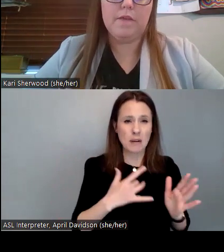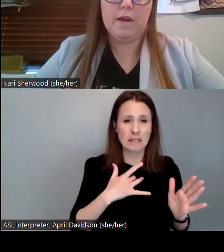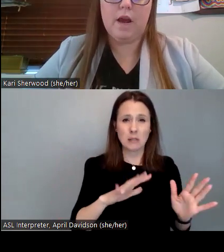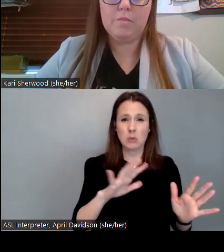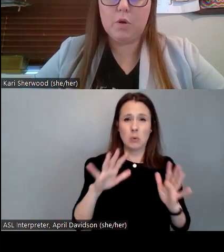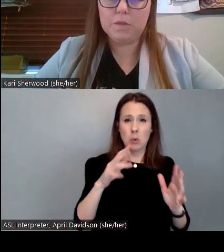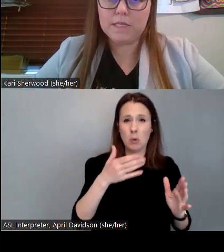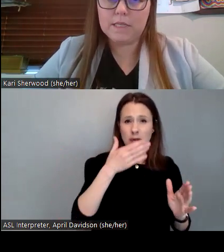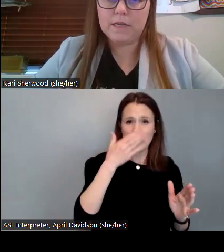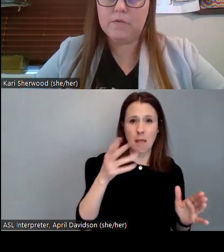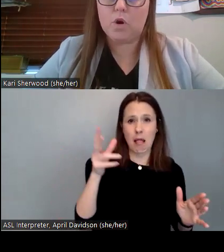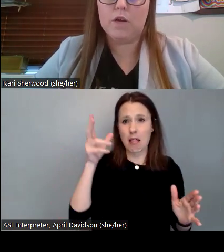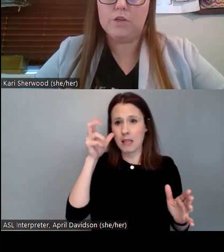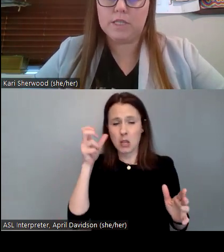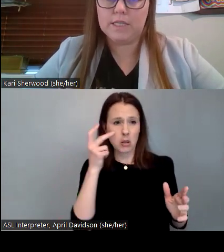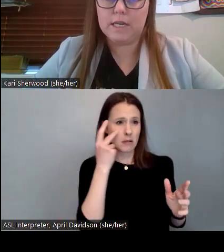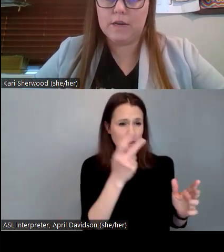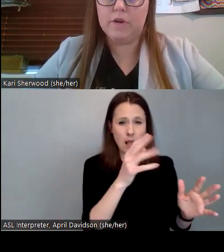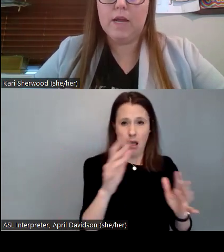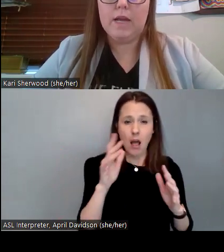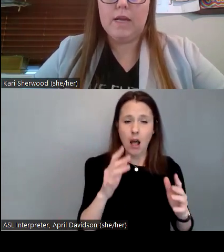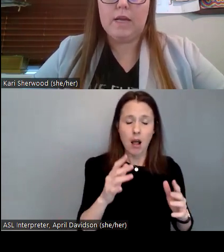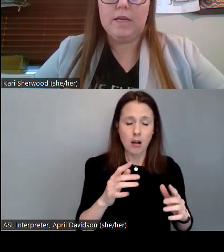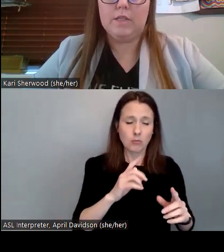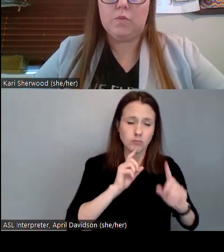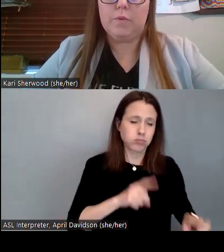And then hyposensitive or under sensitive is when we